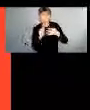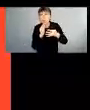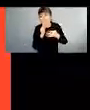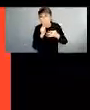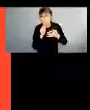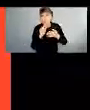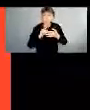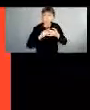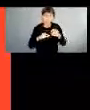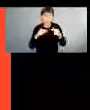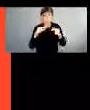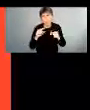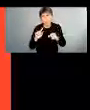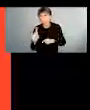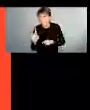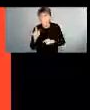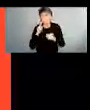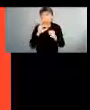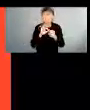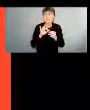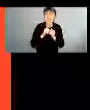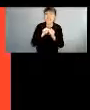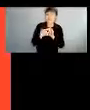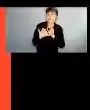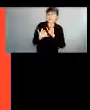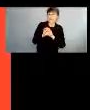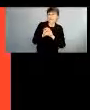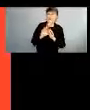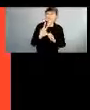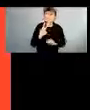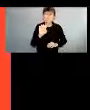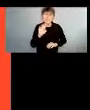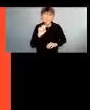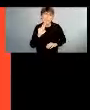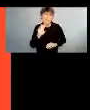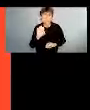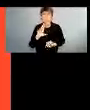you came to select a particular platform or venue to share your work, why the dates you’ve